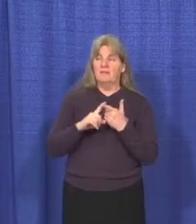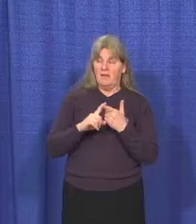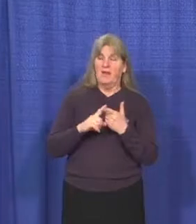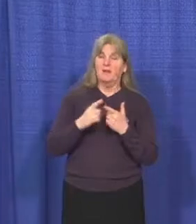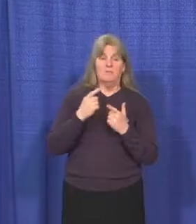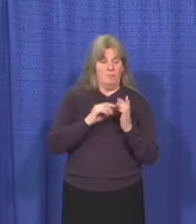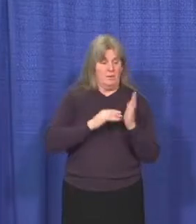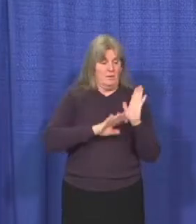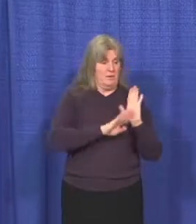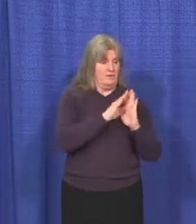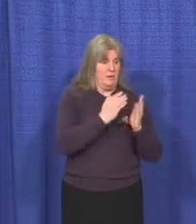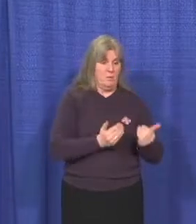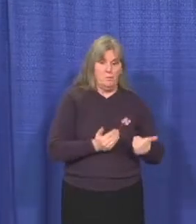bring forward recommendations to